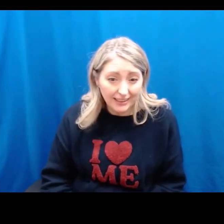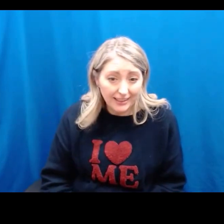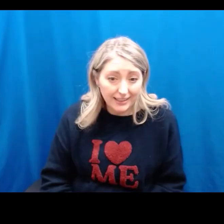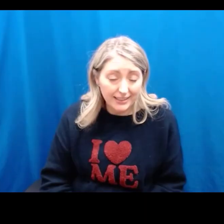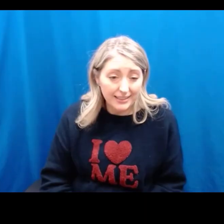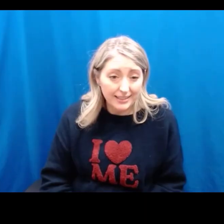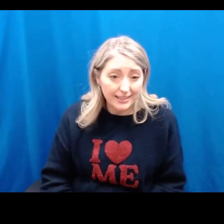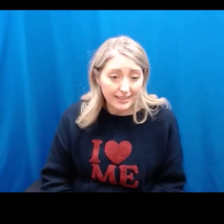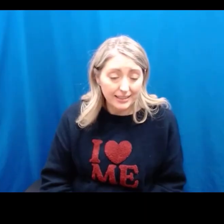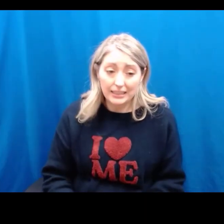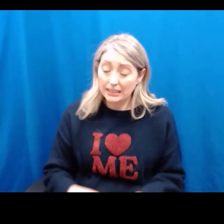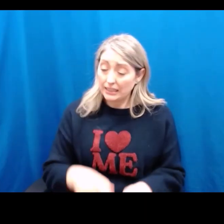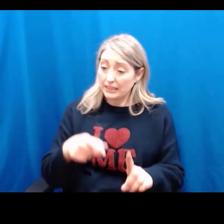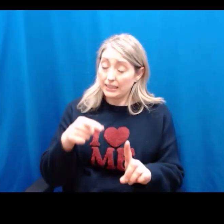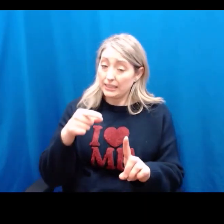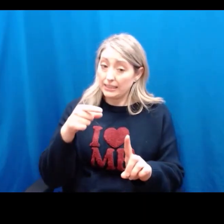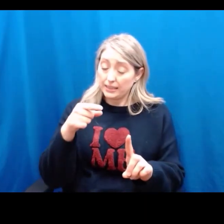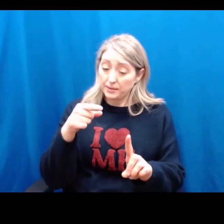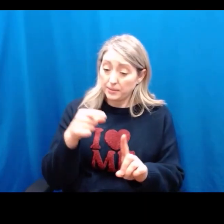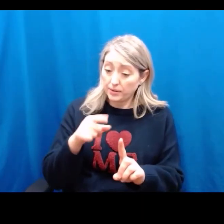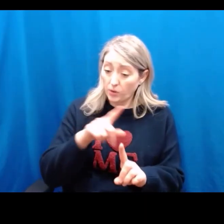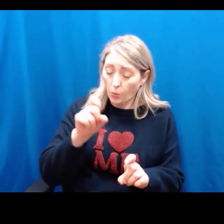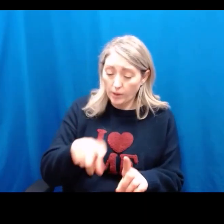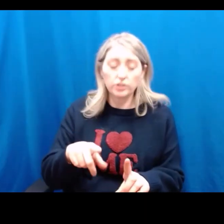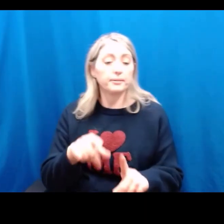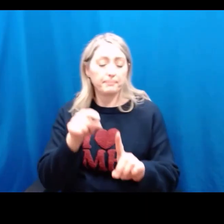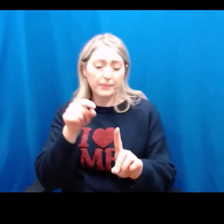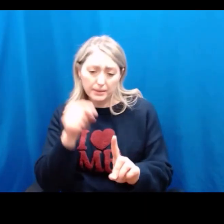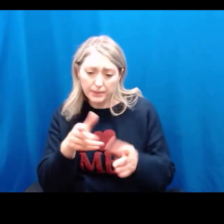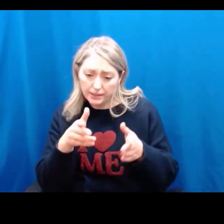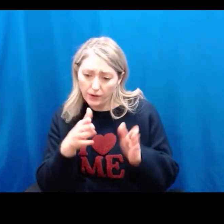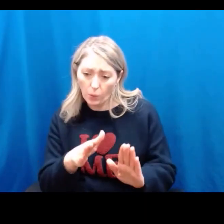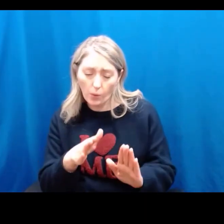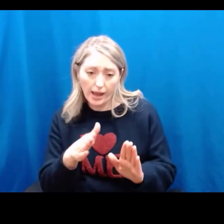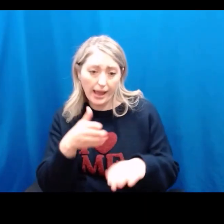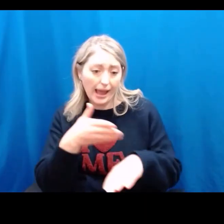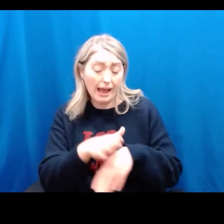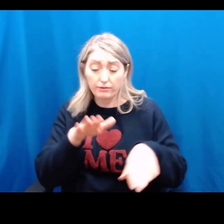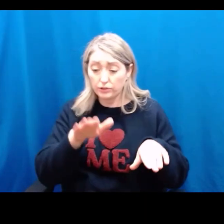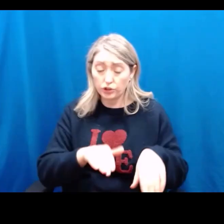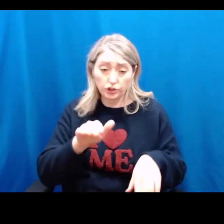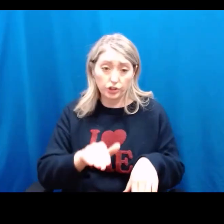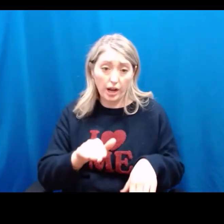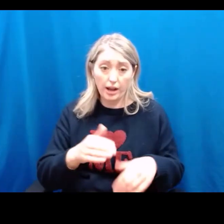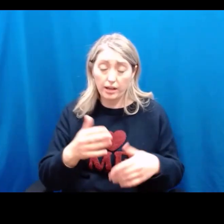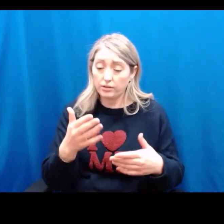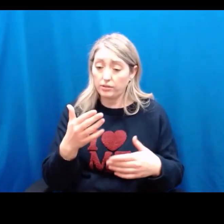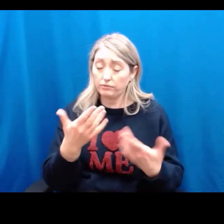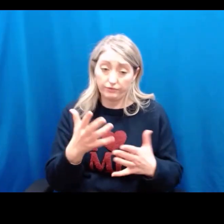there a specific way when a child gets diagnosed? So we can emphasize this can be because of autism. I think schools often